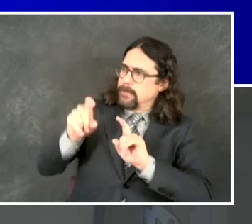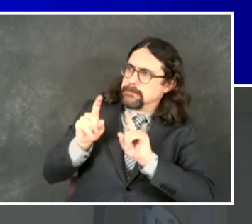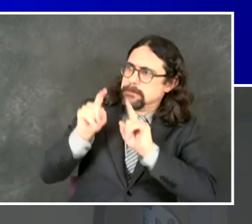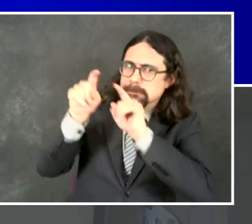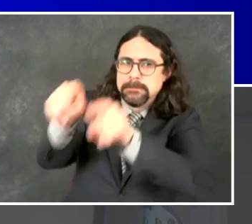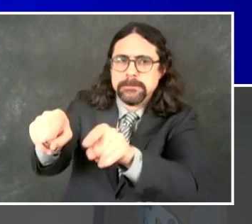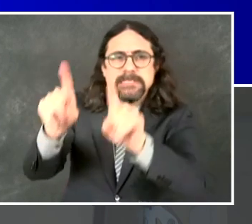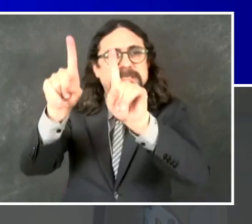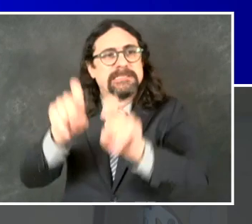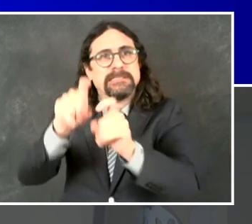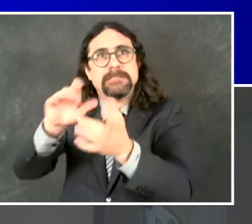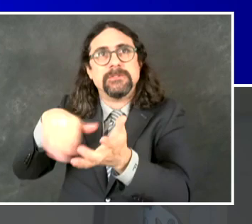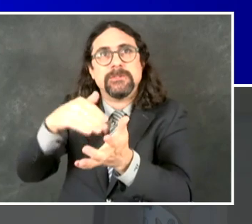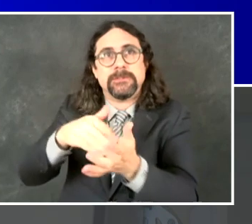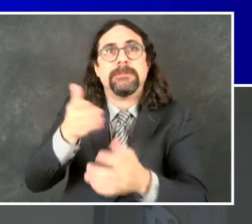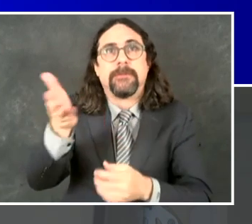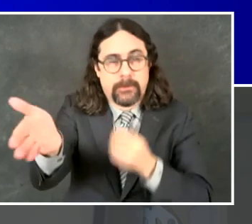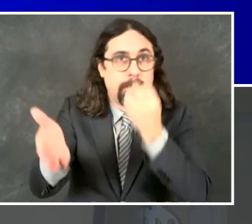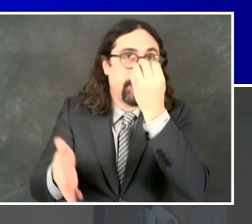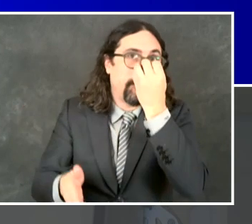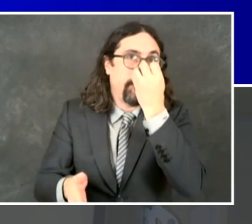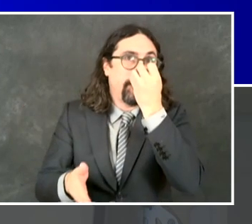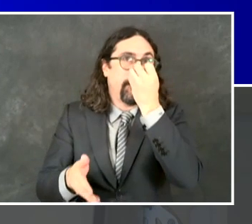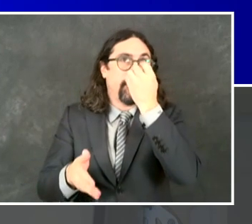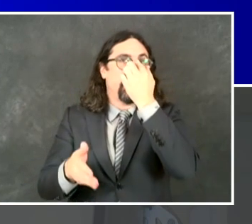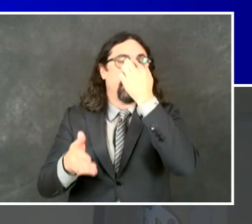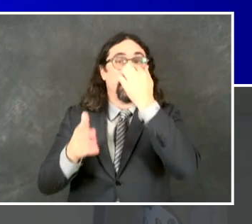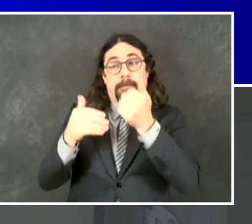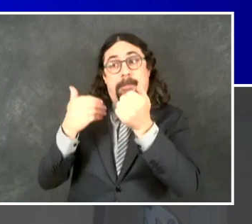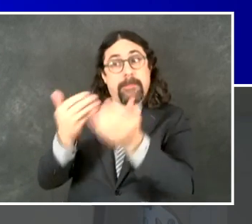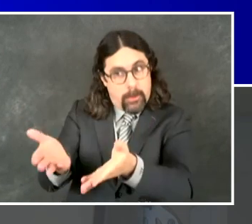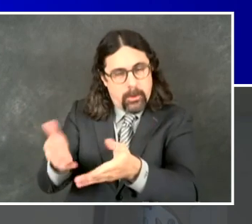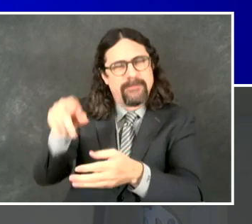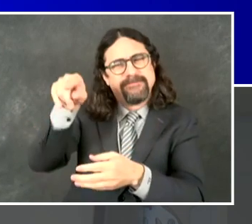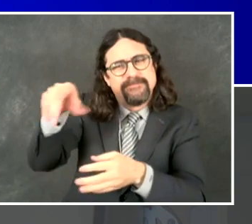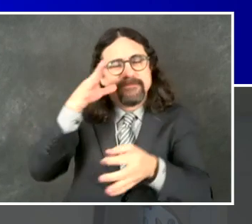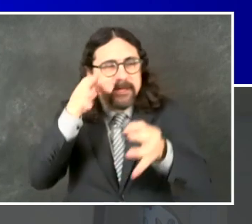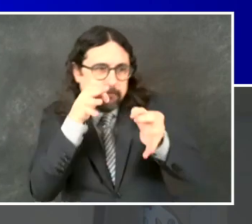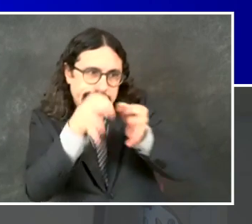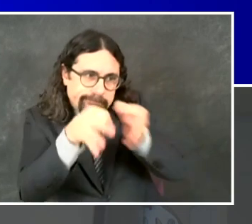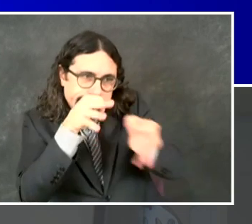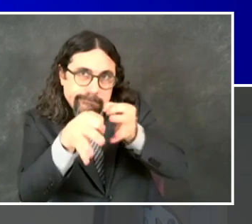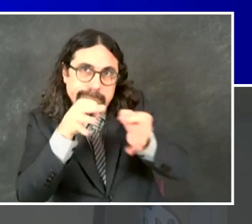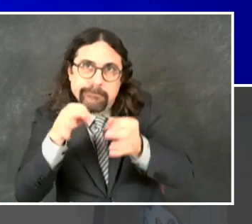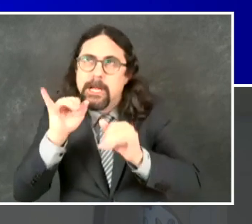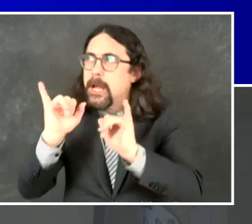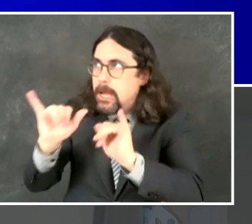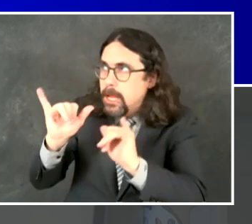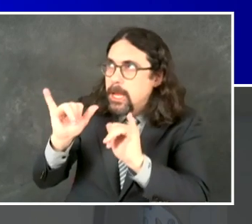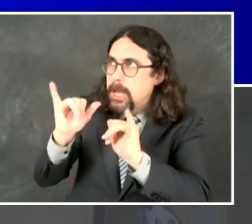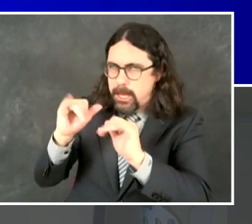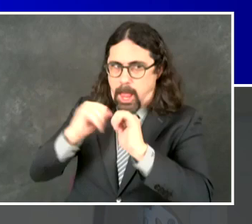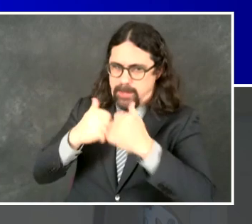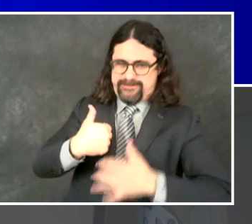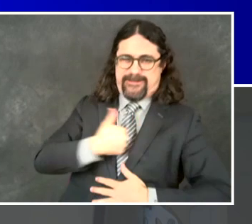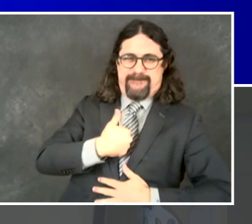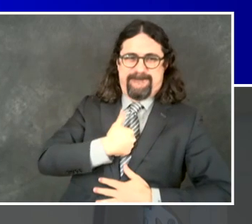ANOTHE RROOM FOR PRIVACY AND THE PATIENT TAKES SOMETHING, A